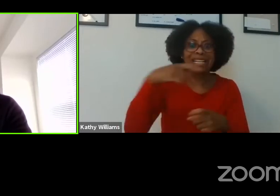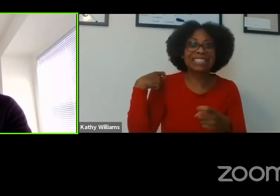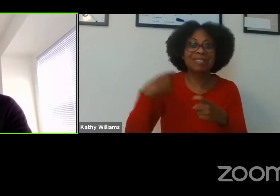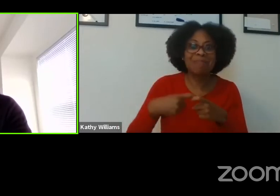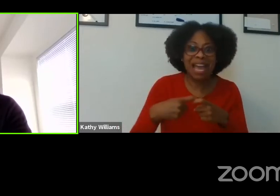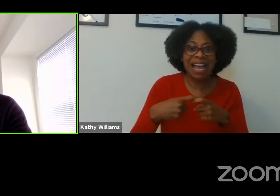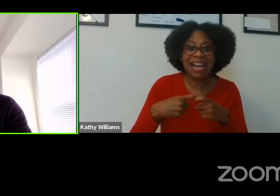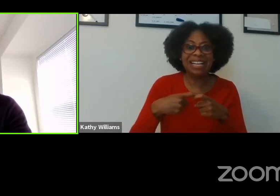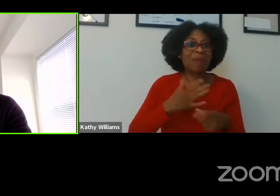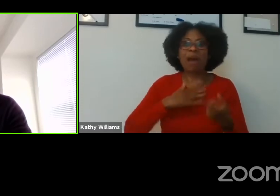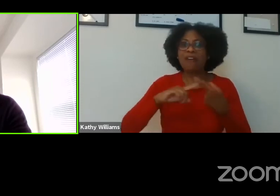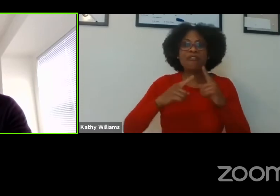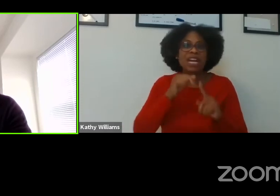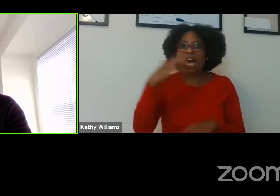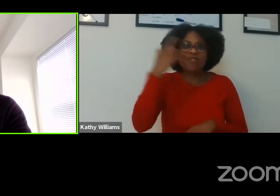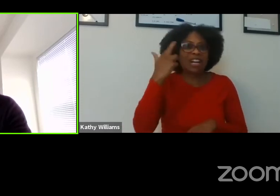it was an experience that in 2017,